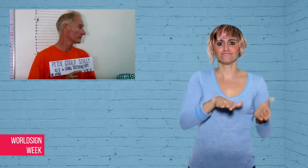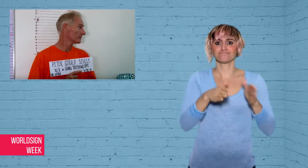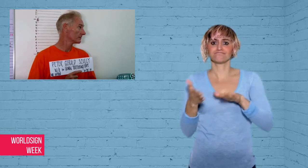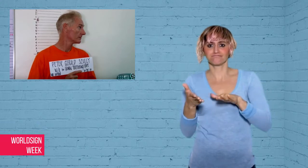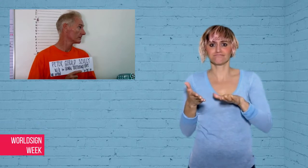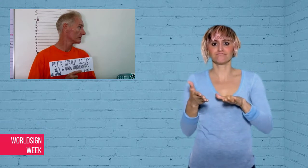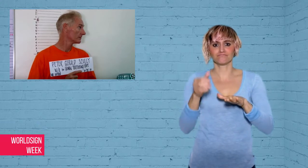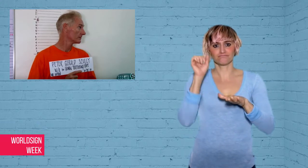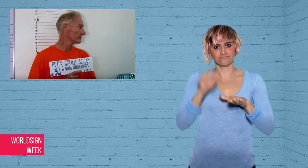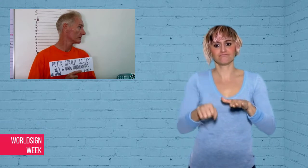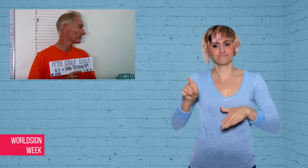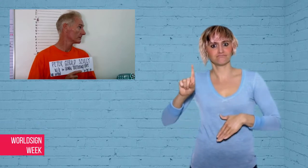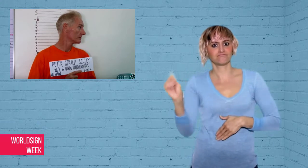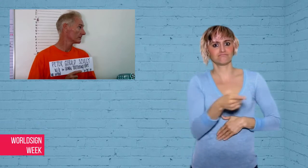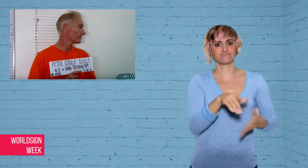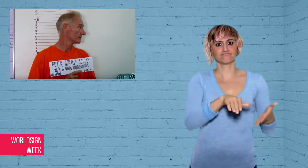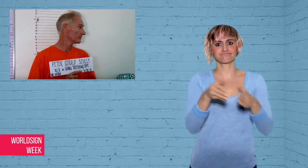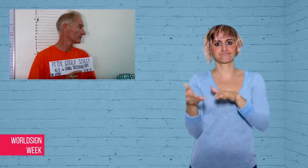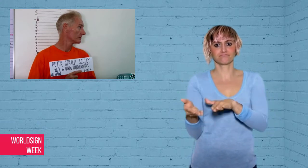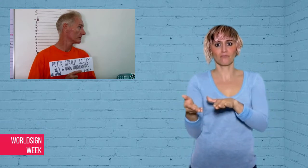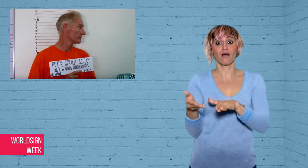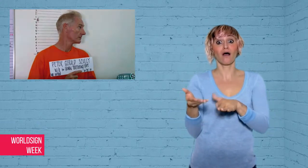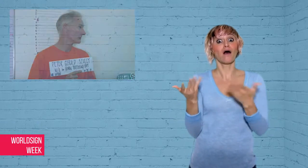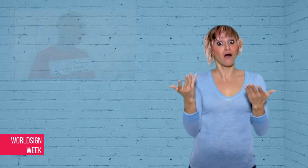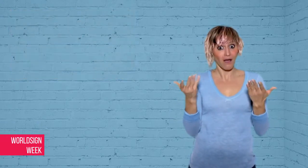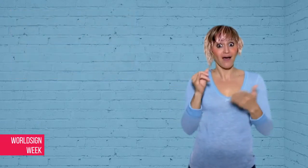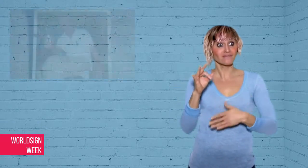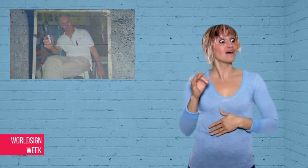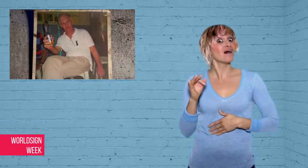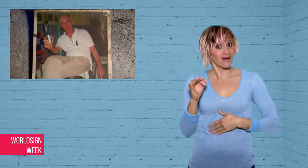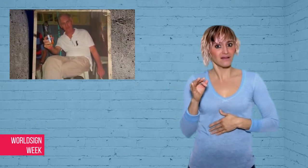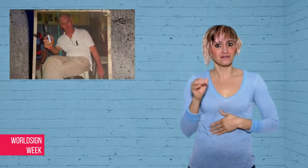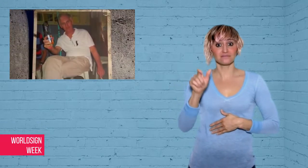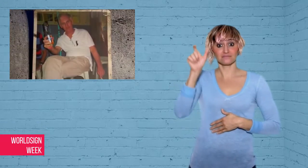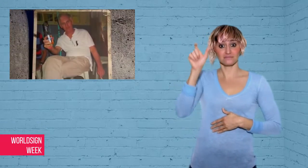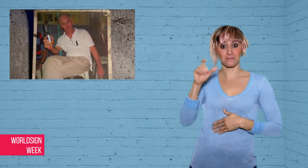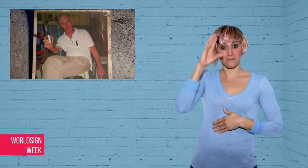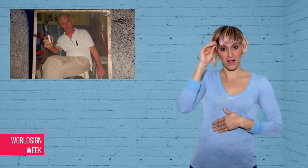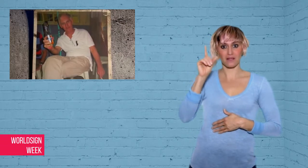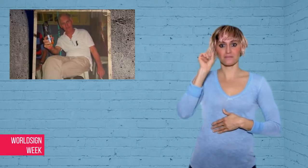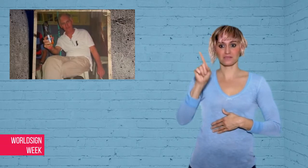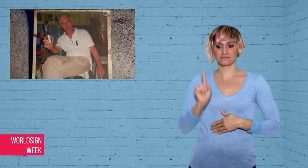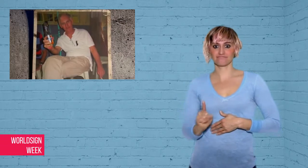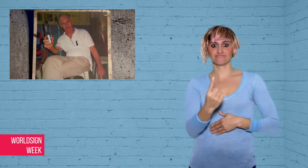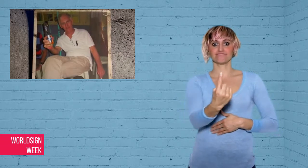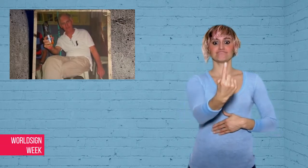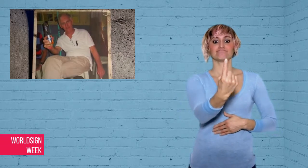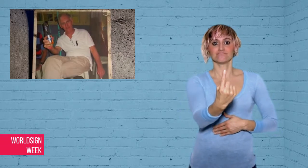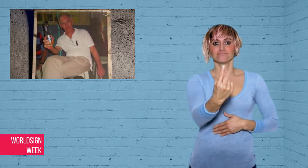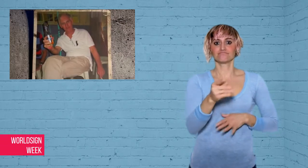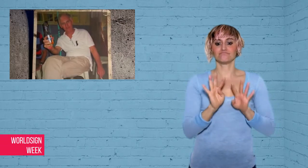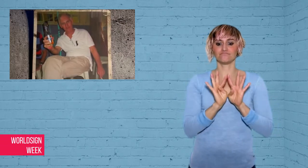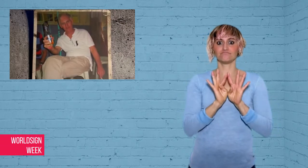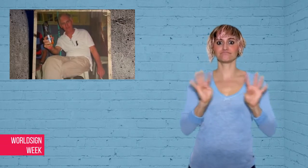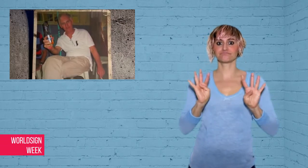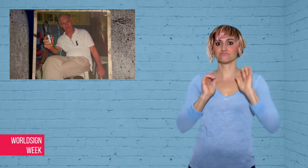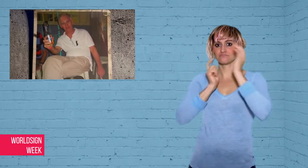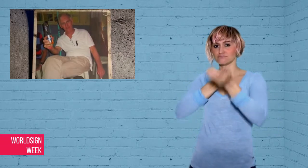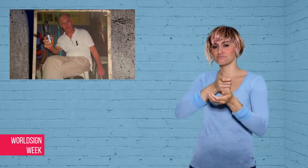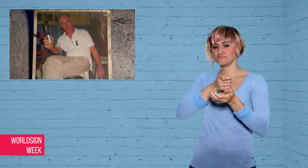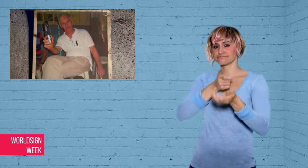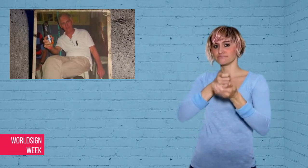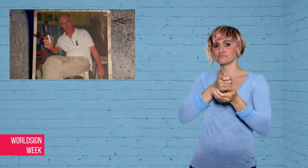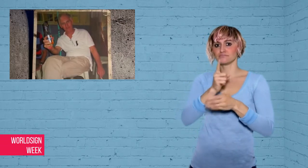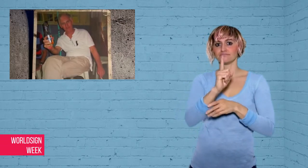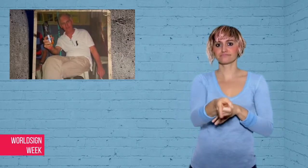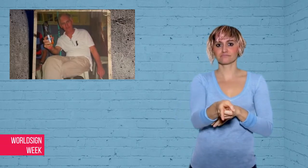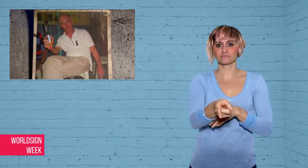death penalty so he would face a firing